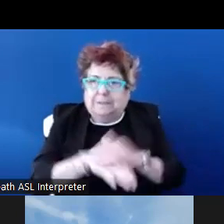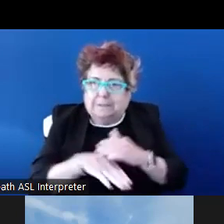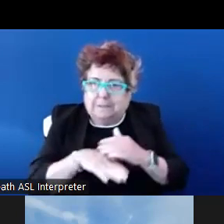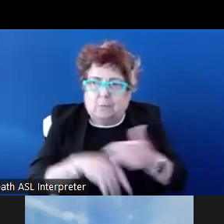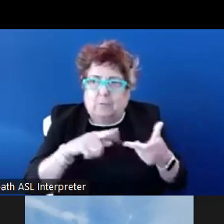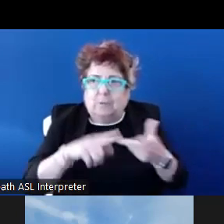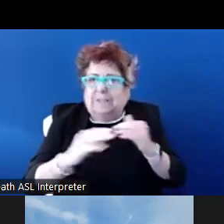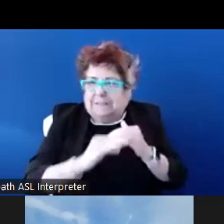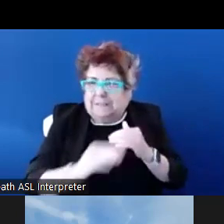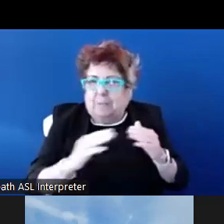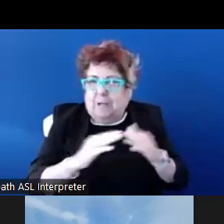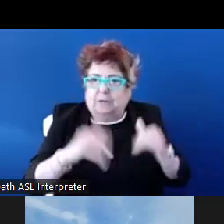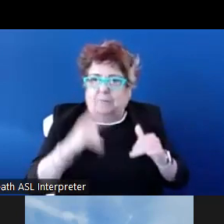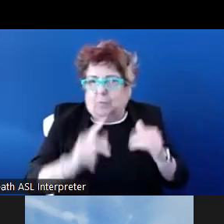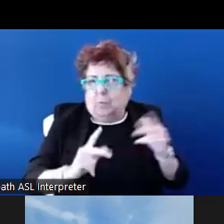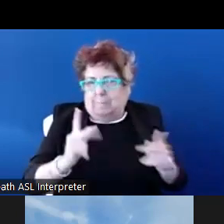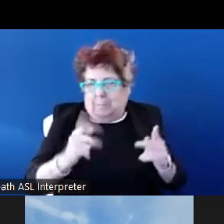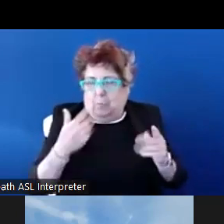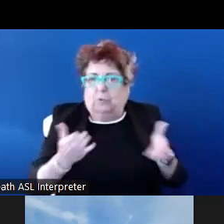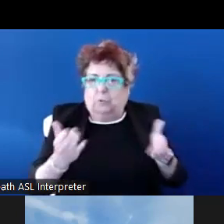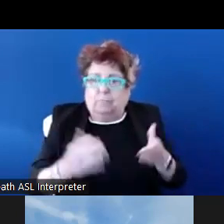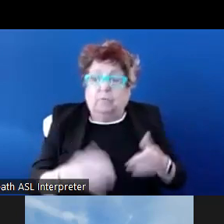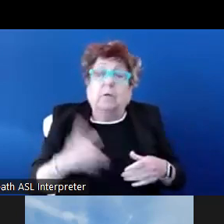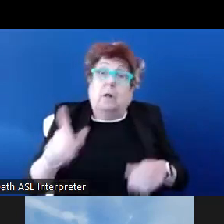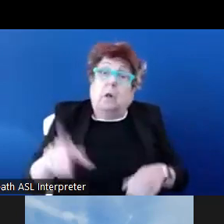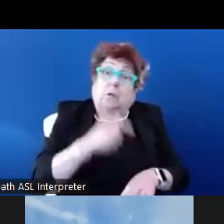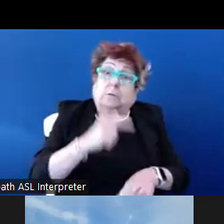For a long time, Medicaid has truly been a thought leader